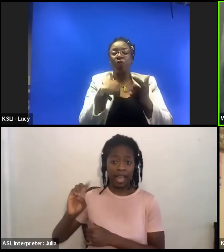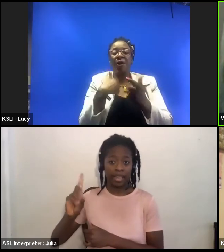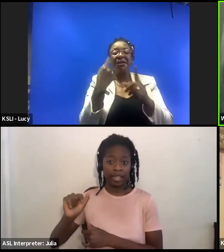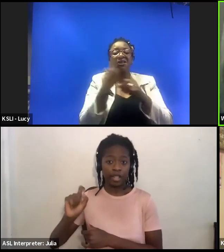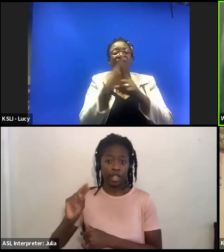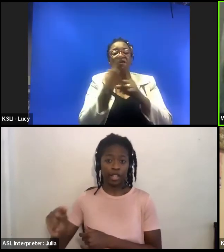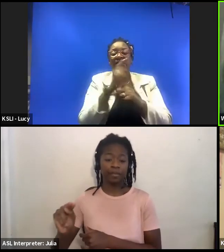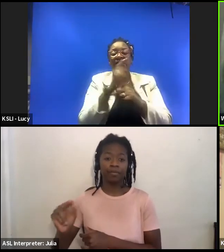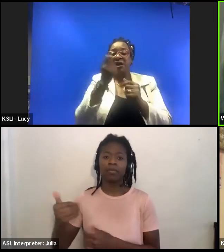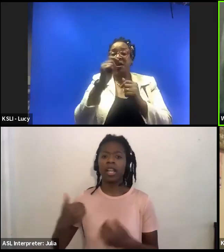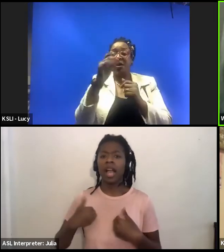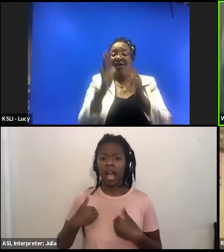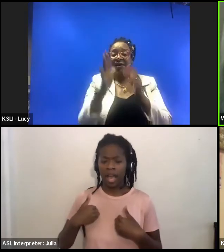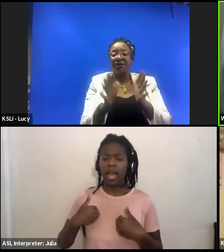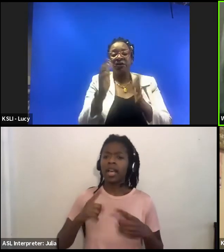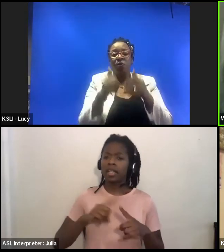They were Anne Moraa, Aleya Kassam, and Laura Ekumbo.